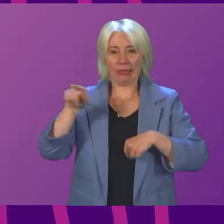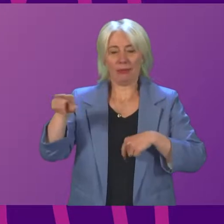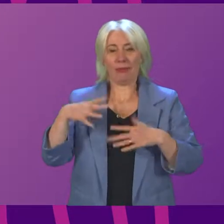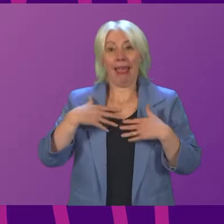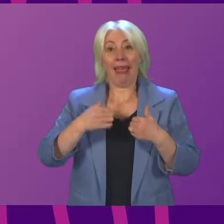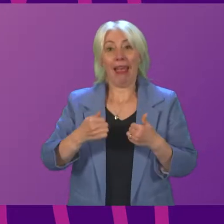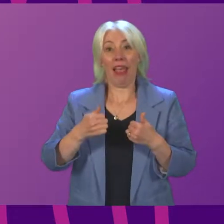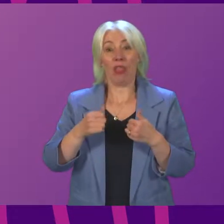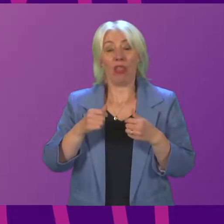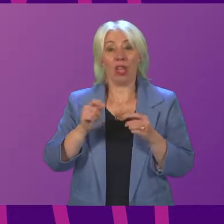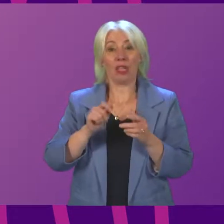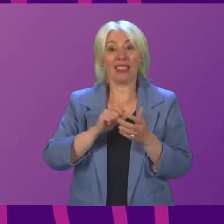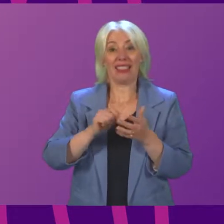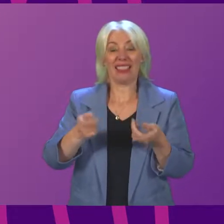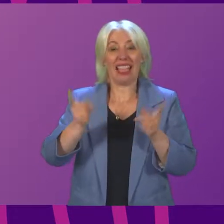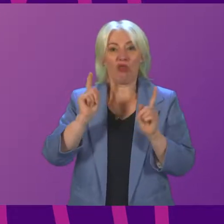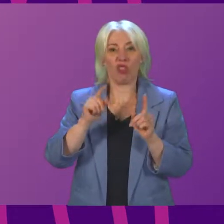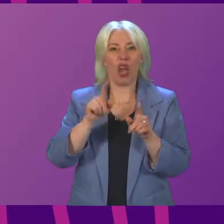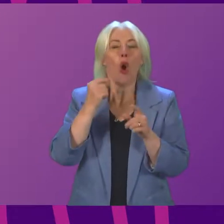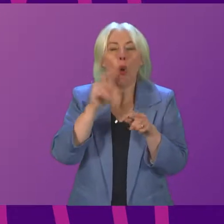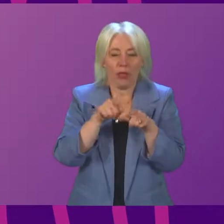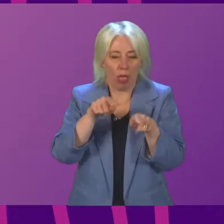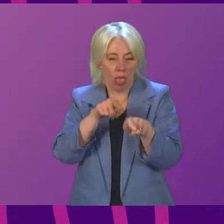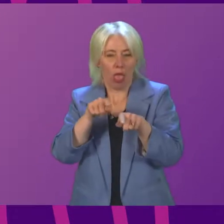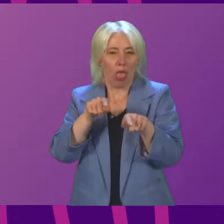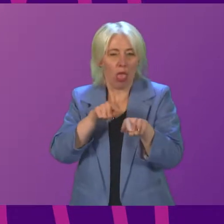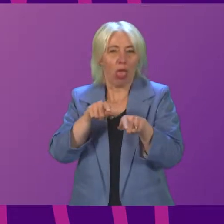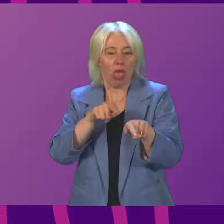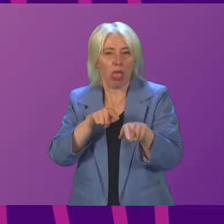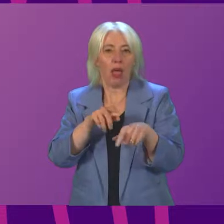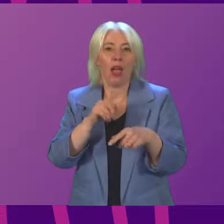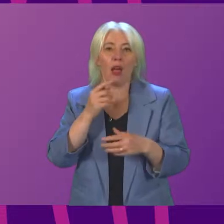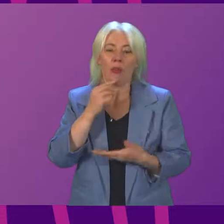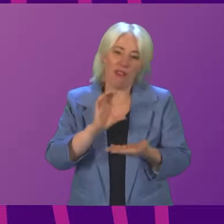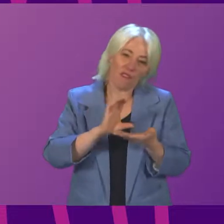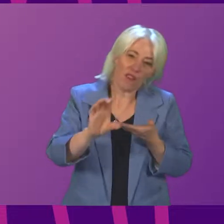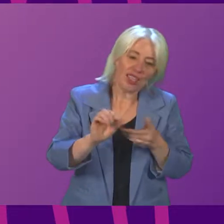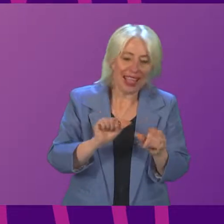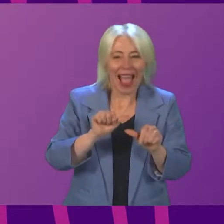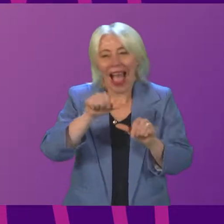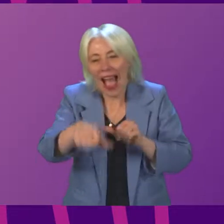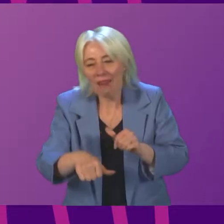a step behind and always announcing funding after the problem starts. The British armed forces’